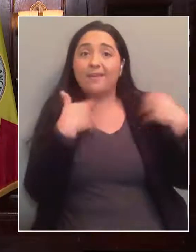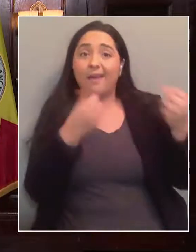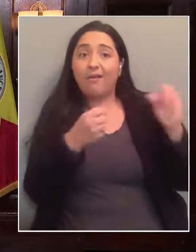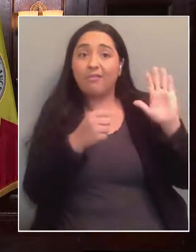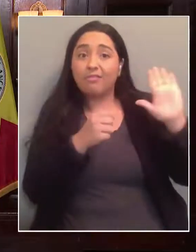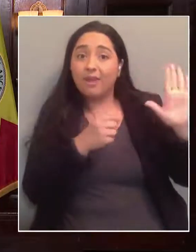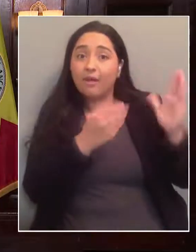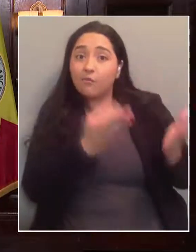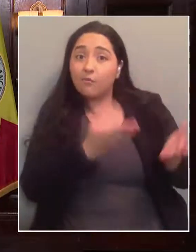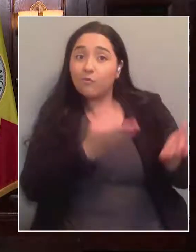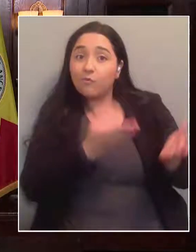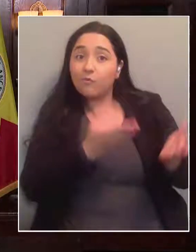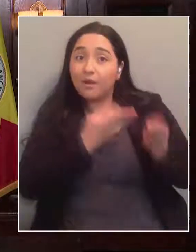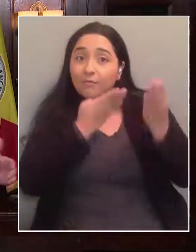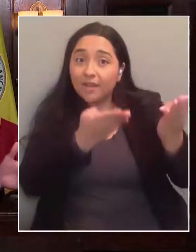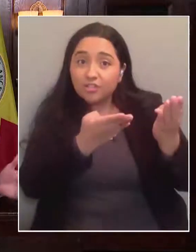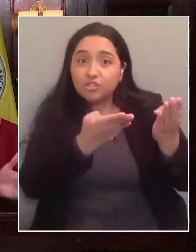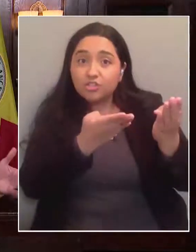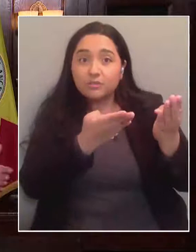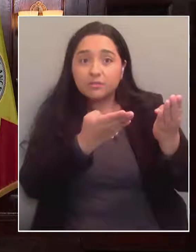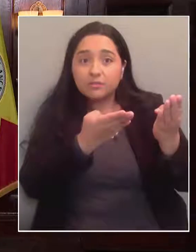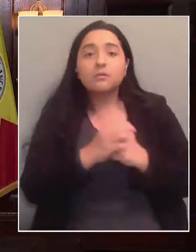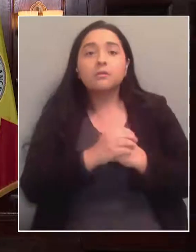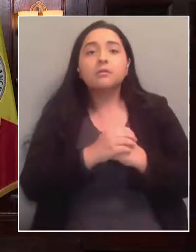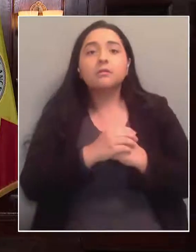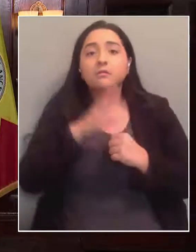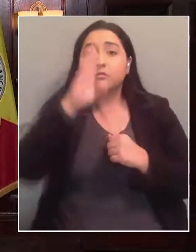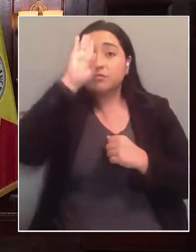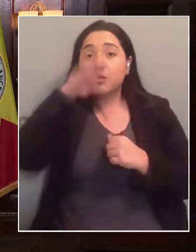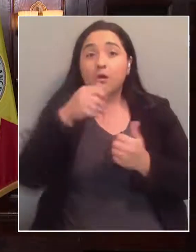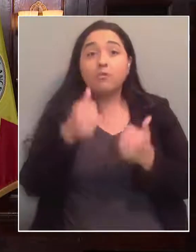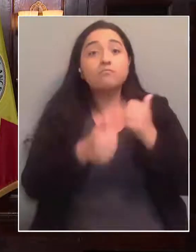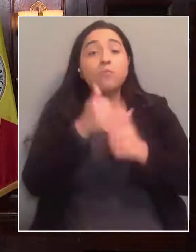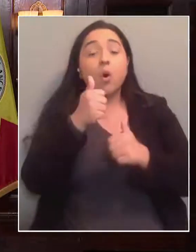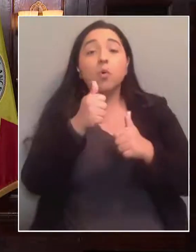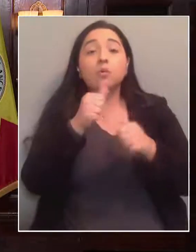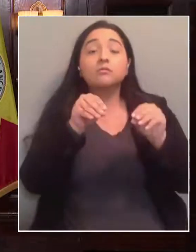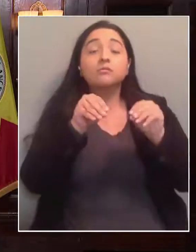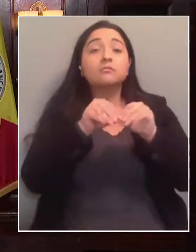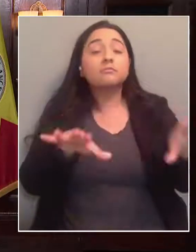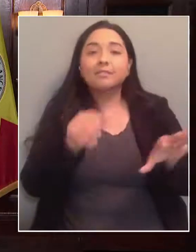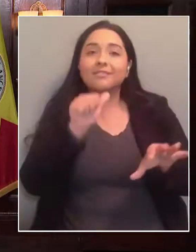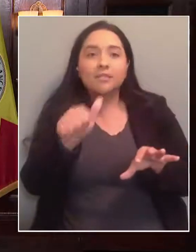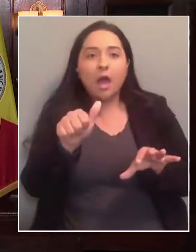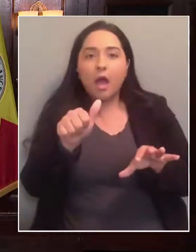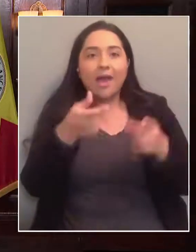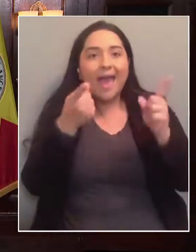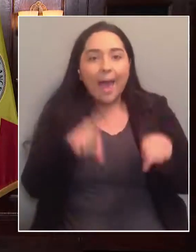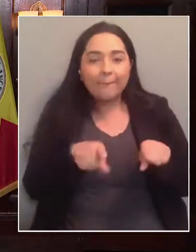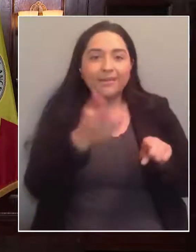WE KNOW MOST OF THE OUTBREAK IS NOT HAPPENING IN WHAT IS OPENING AND CLODES. IT'S HAPPENING IN HOME.